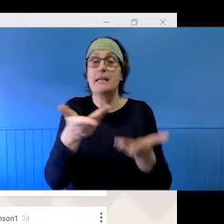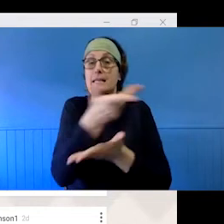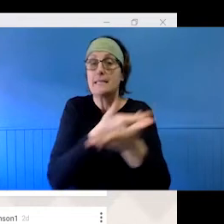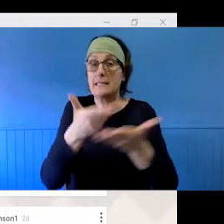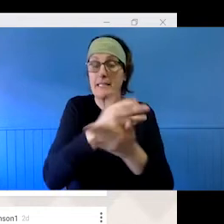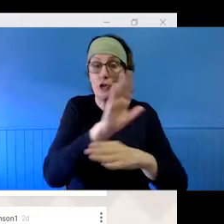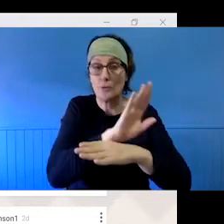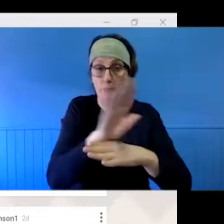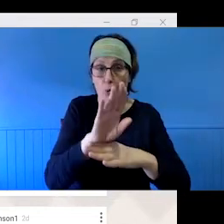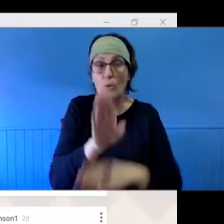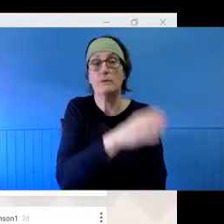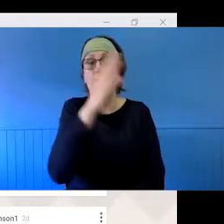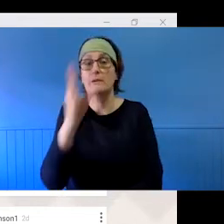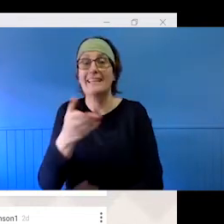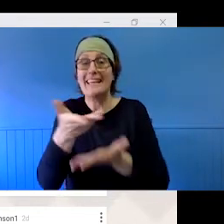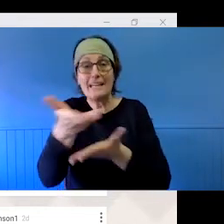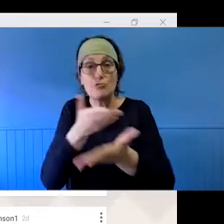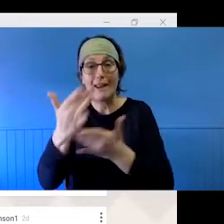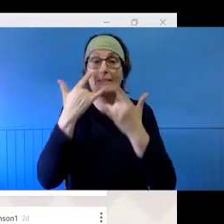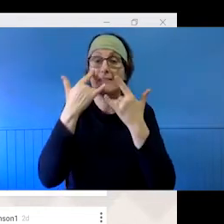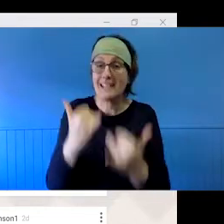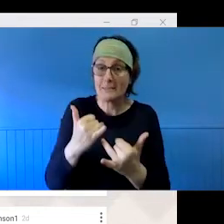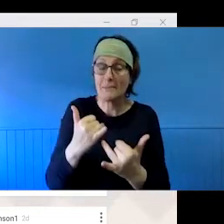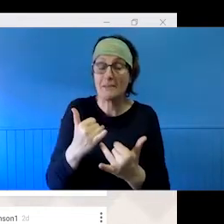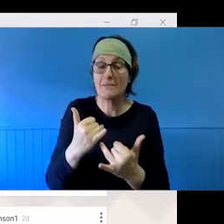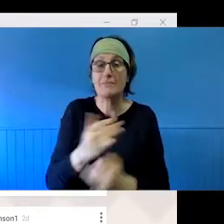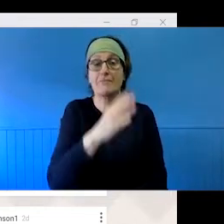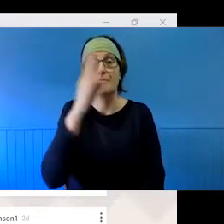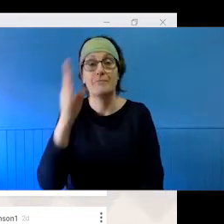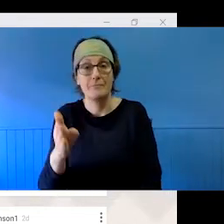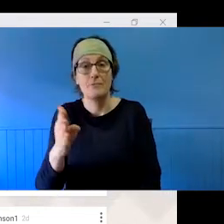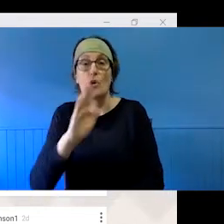another is interactive assessment ideas, another is real-time